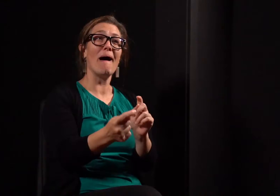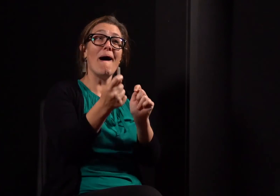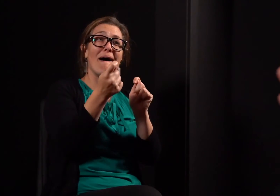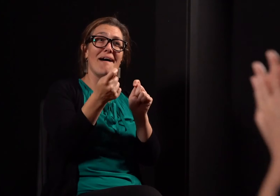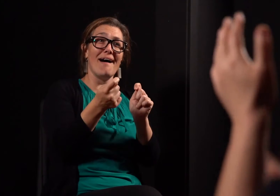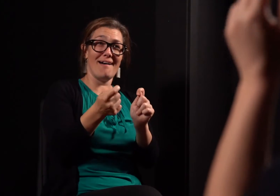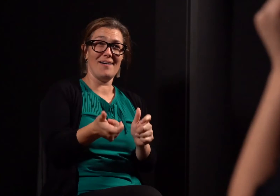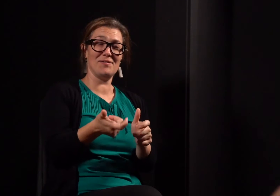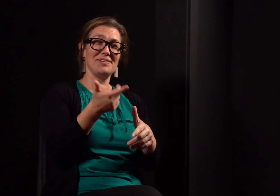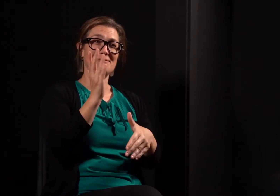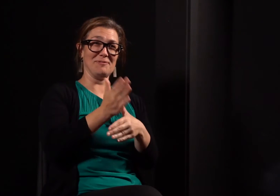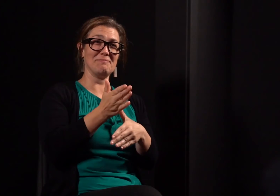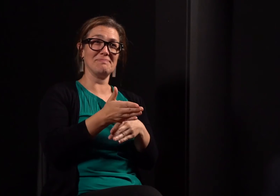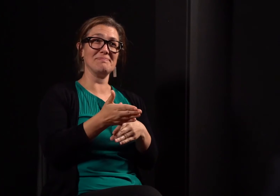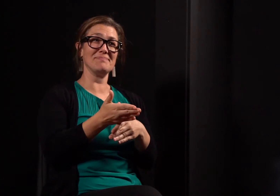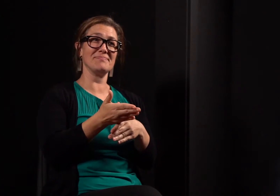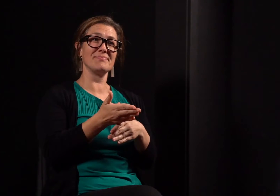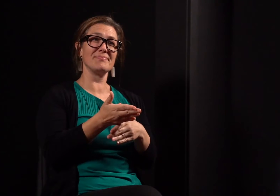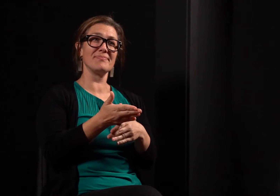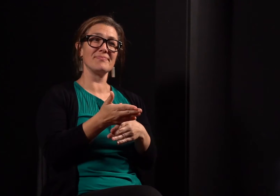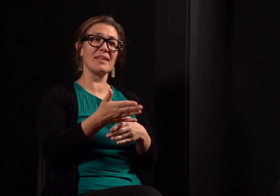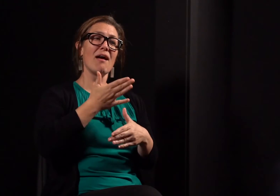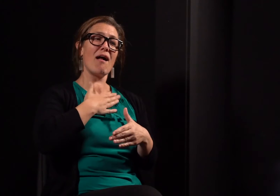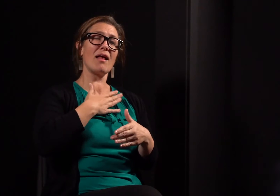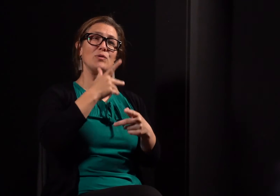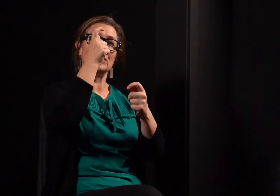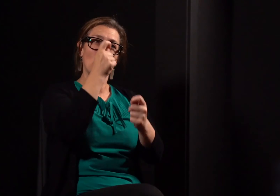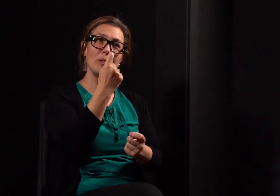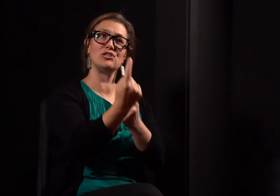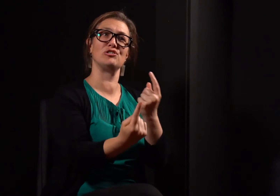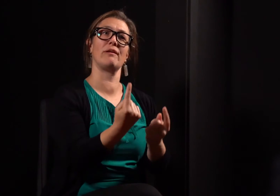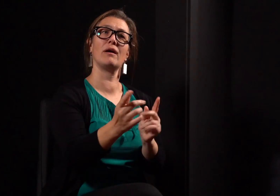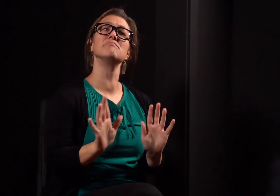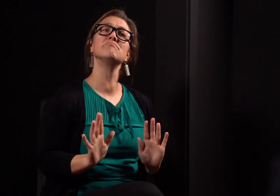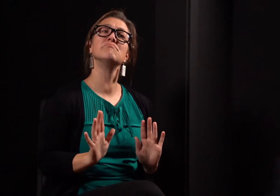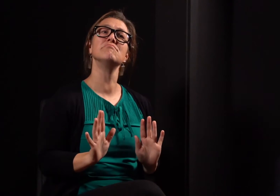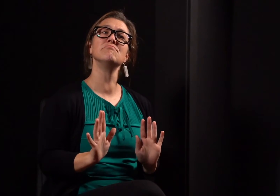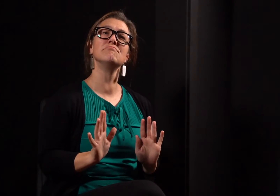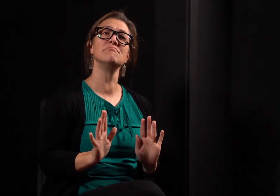Well, after the job, I think just an acknowledgement of each other is nice